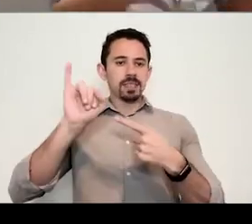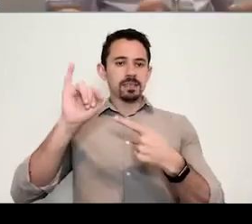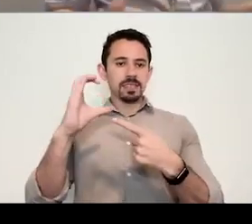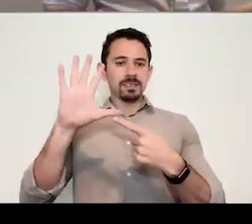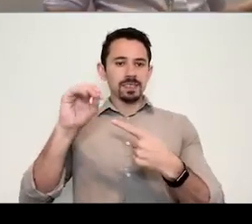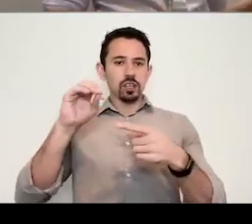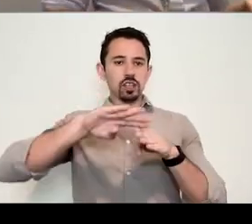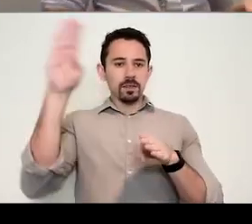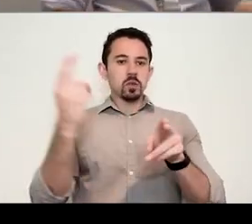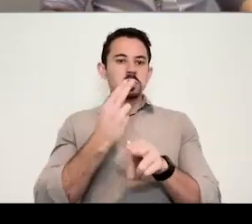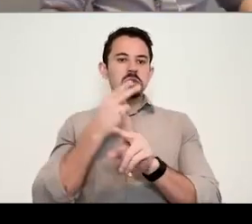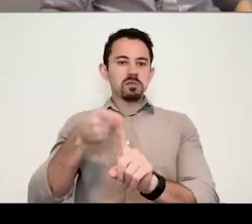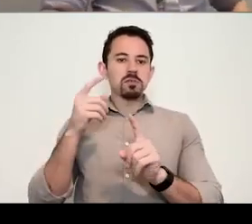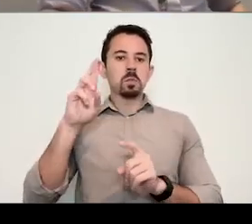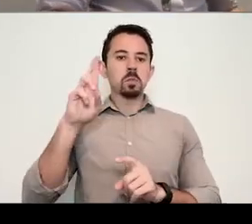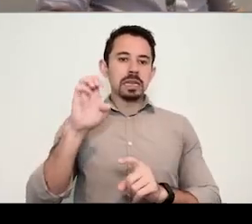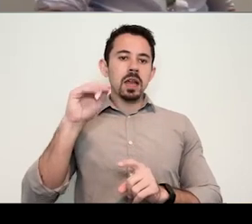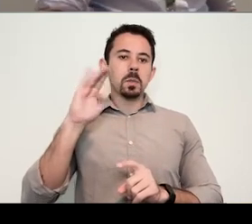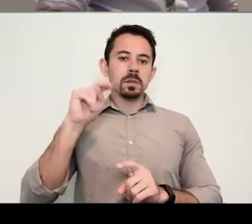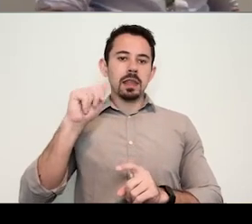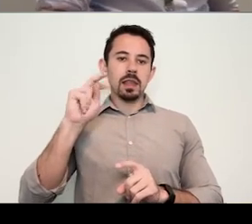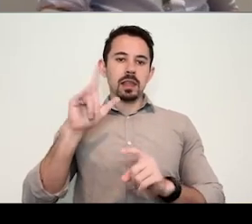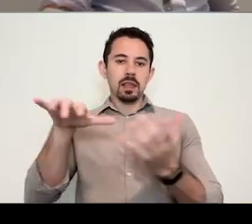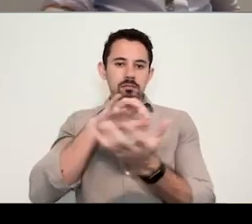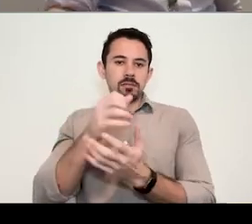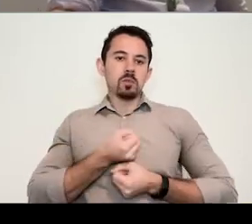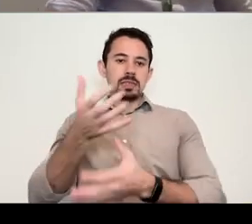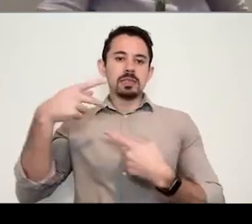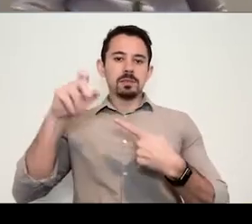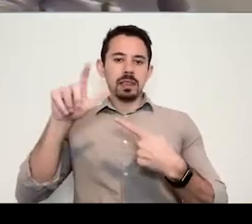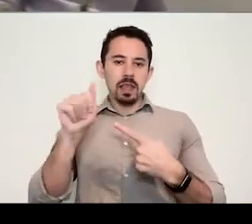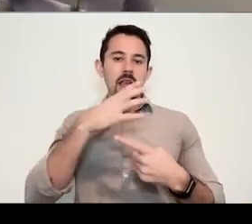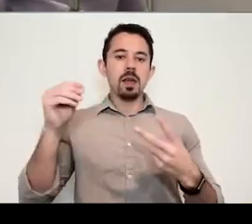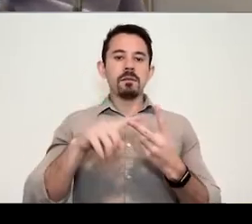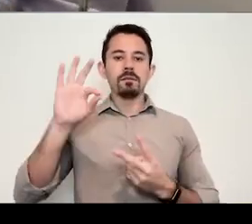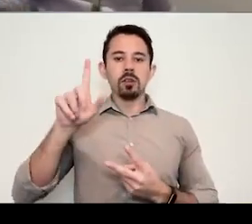I then generated an IC50 curve using recombinantly expressed PelA and a fluorogenic pseudosubstrate